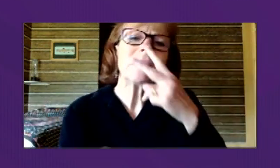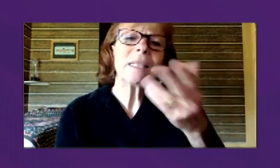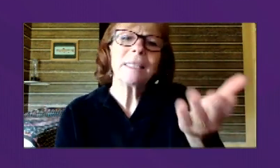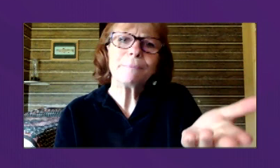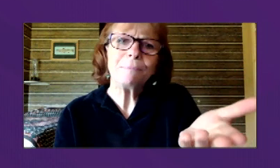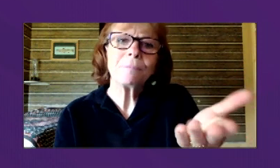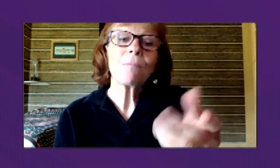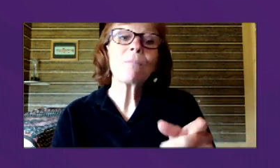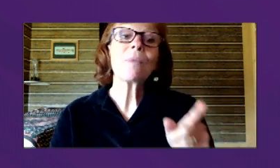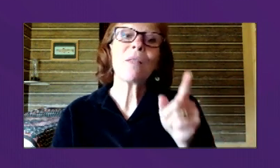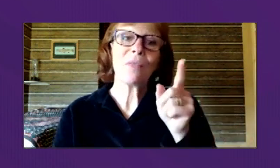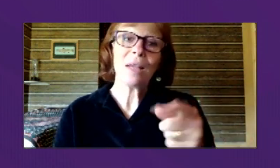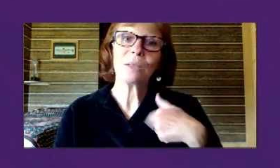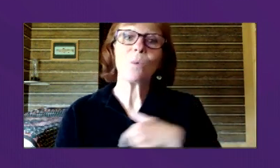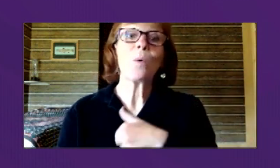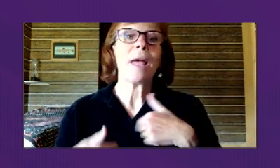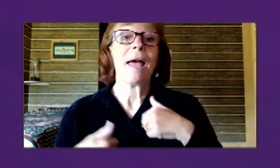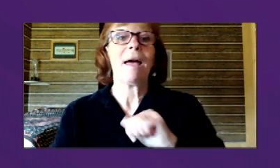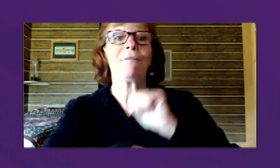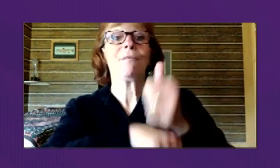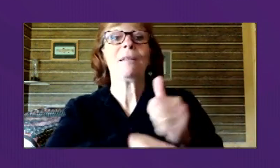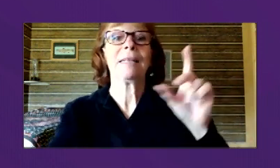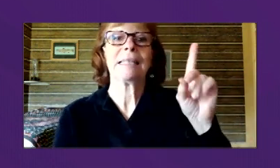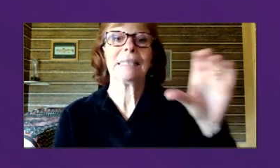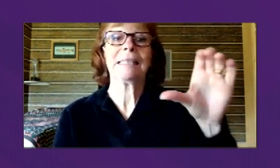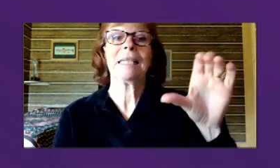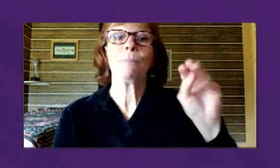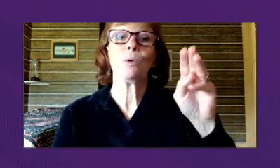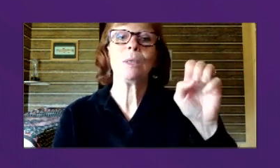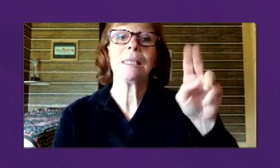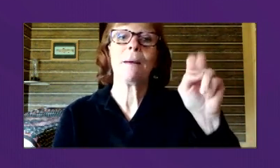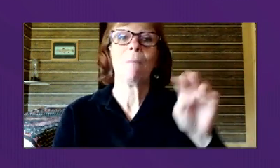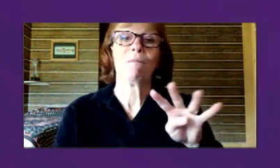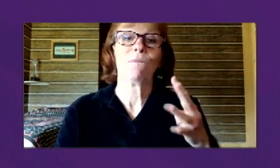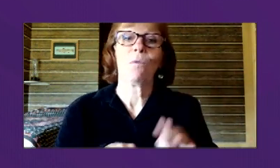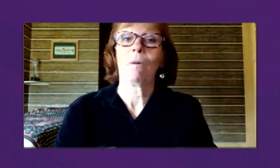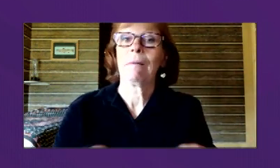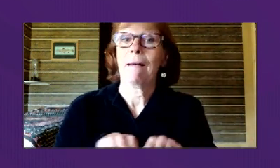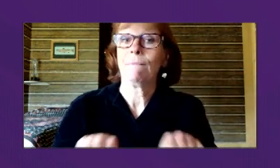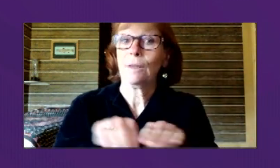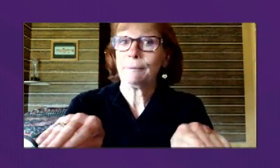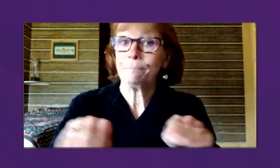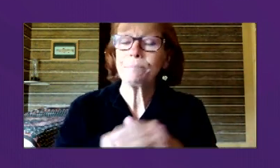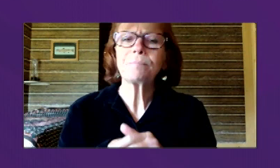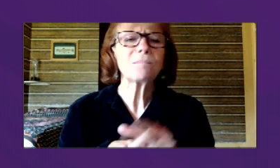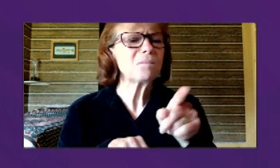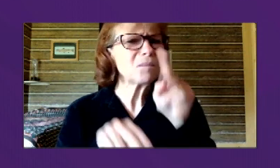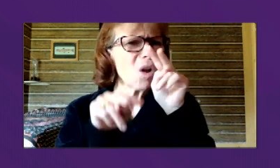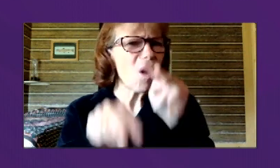on view at our DC museum on the 4th level. At first glance, this object looks like an